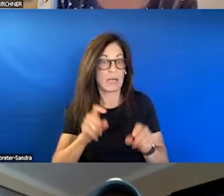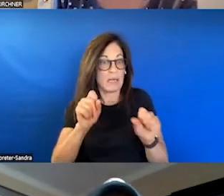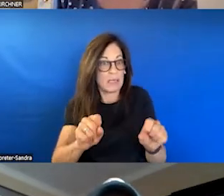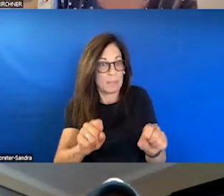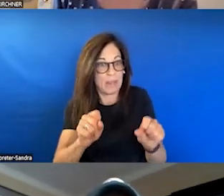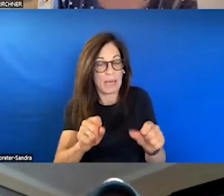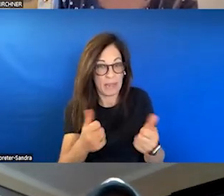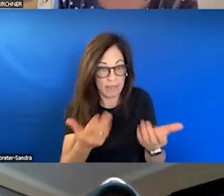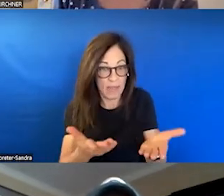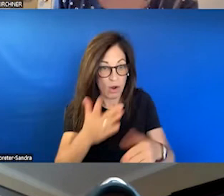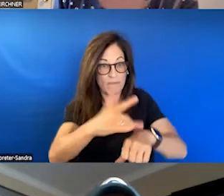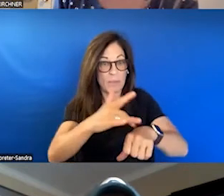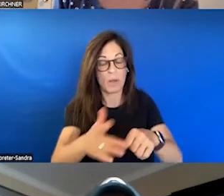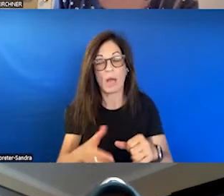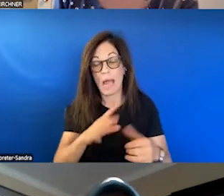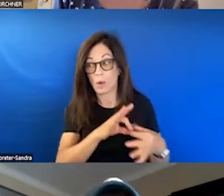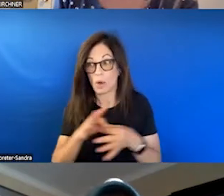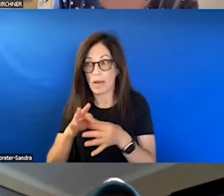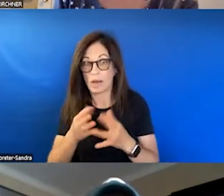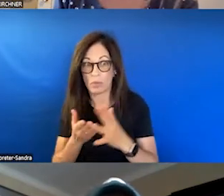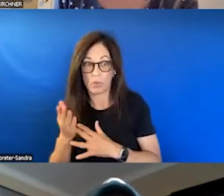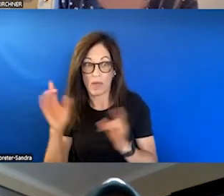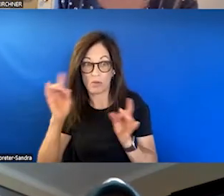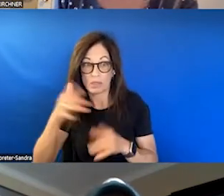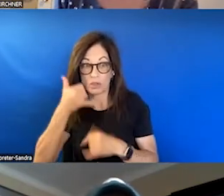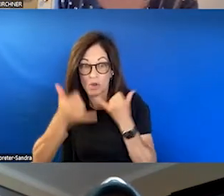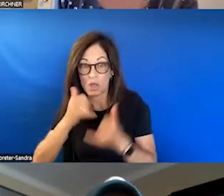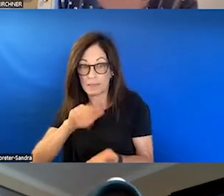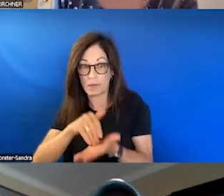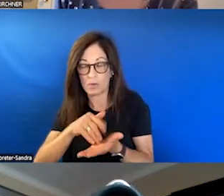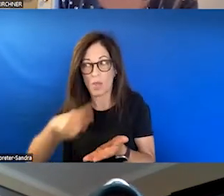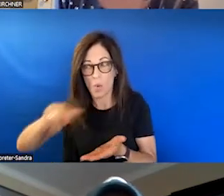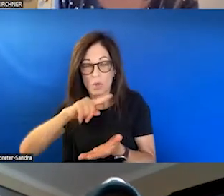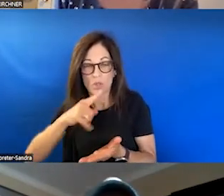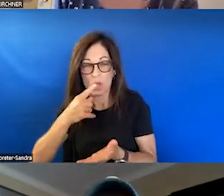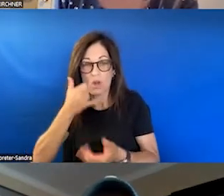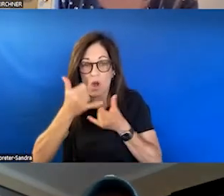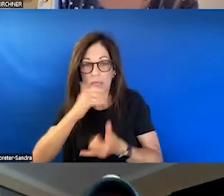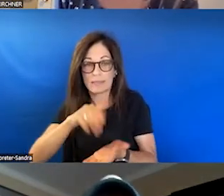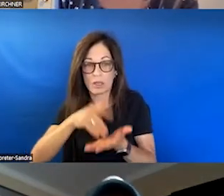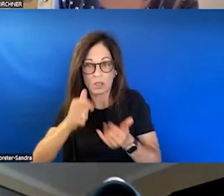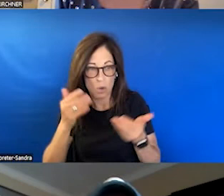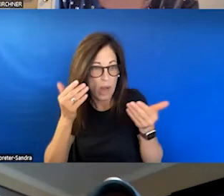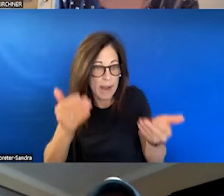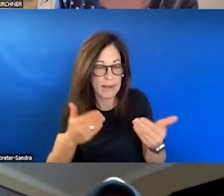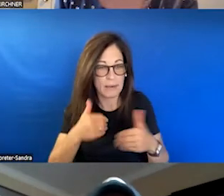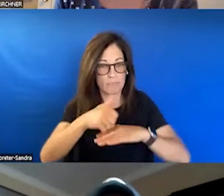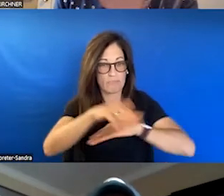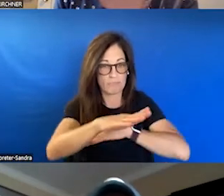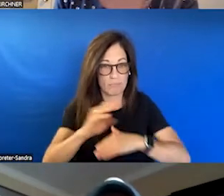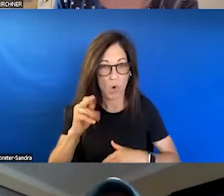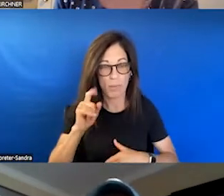THROUGH CRISIS CALL CENTERS. THEY COULD HAVE MOBILE RESPONSE TEAMS IN THE COMMUNITY.